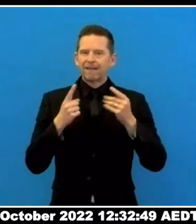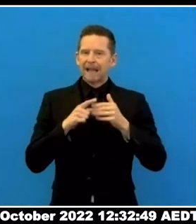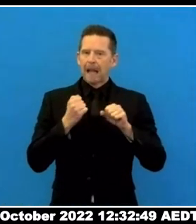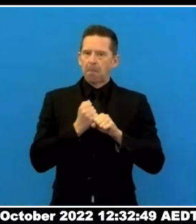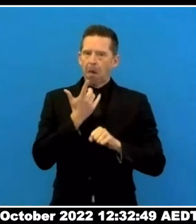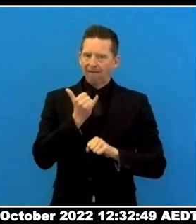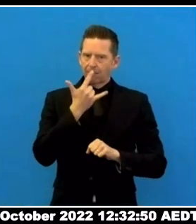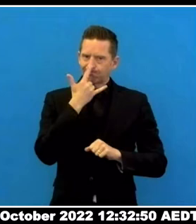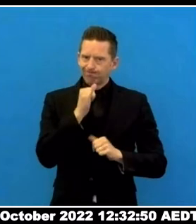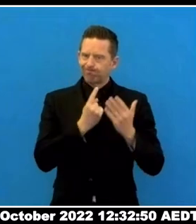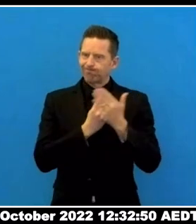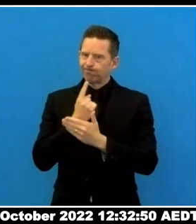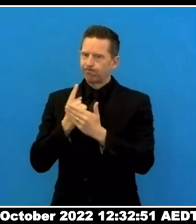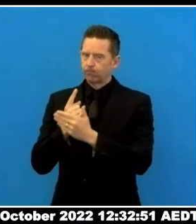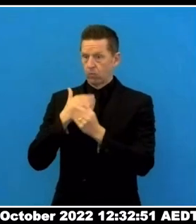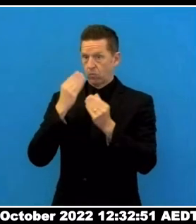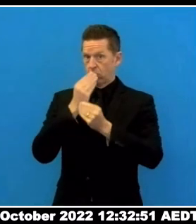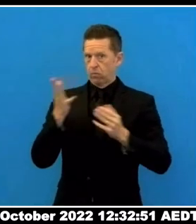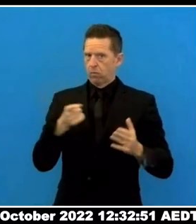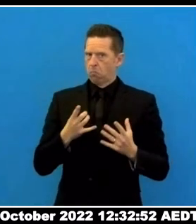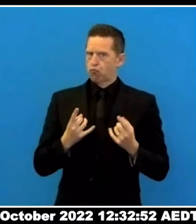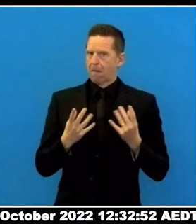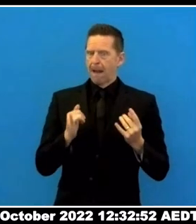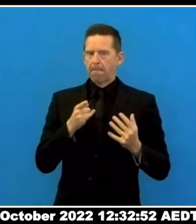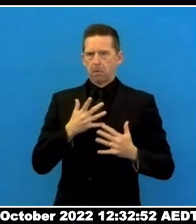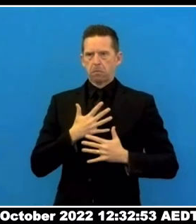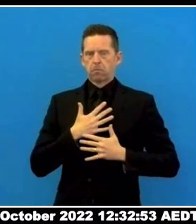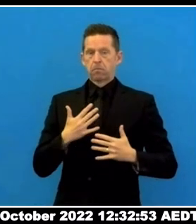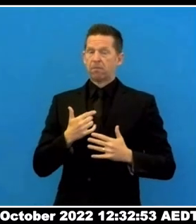But we did ask Foundation House to share some examples